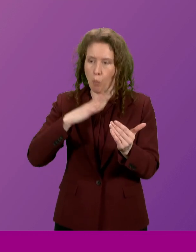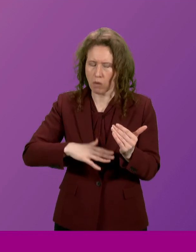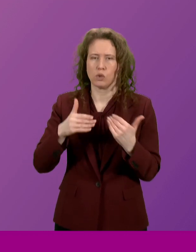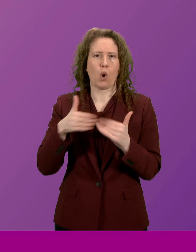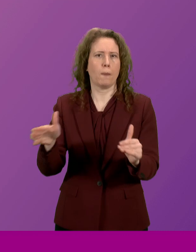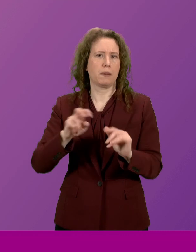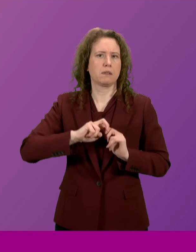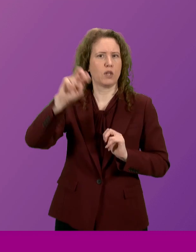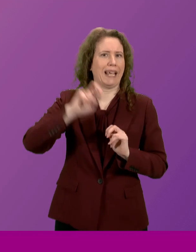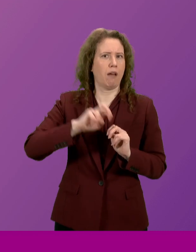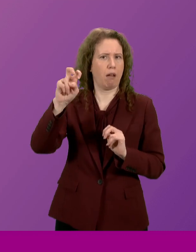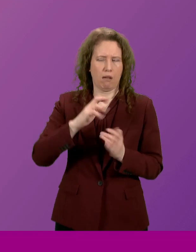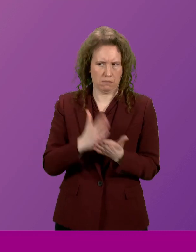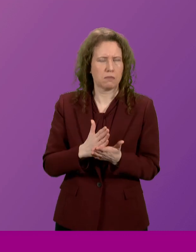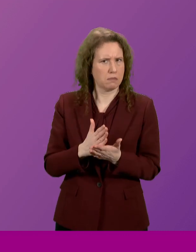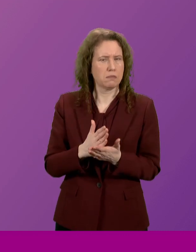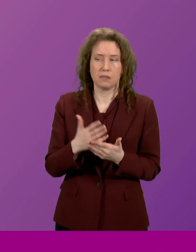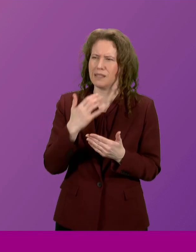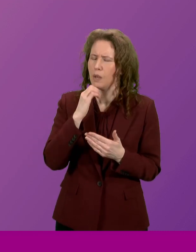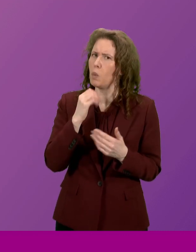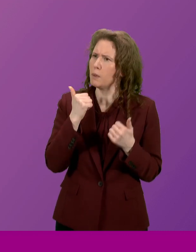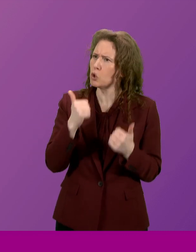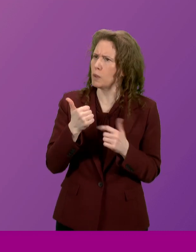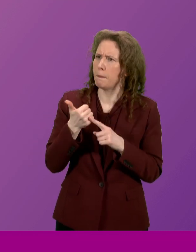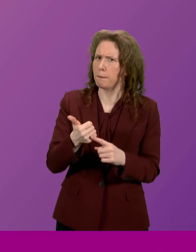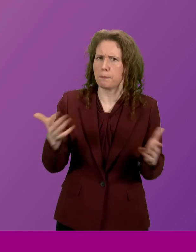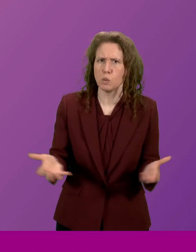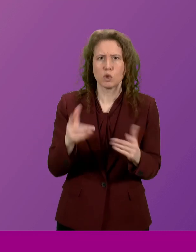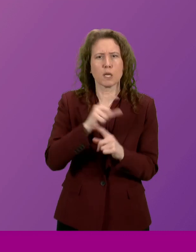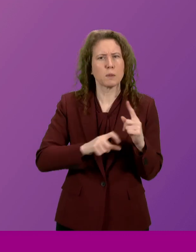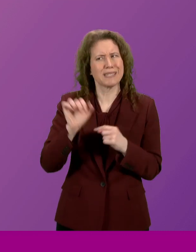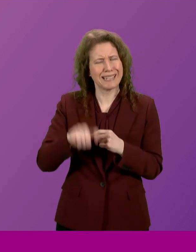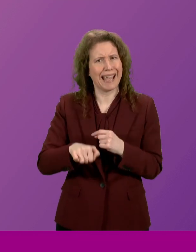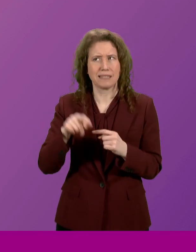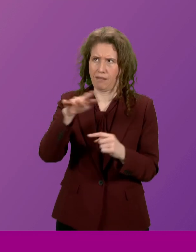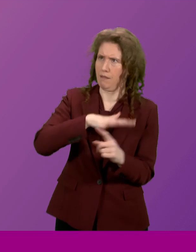of the funicular railway, which would be a great boost to the community in and around the Aviemore